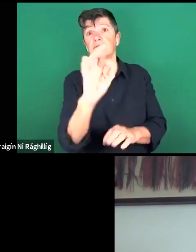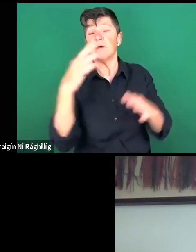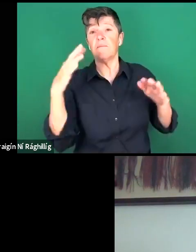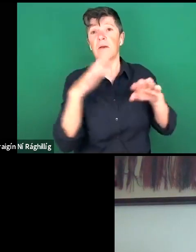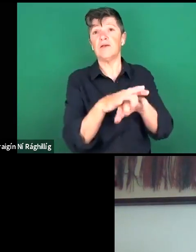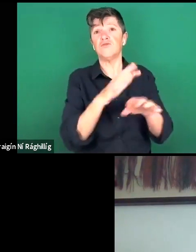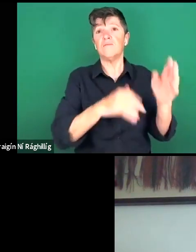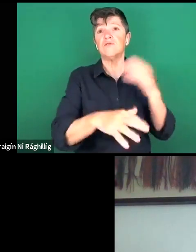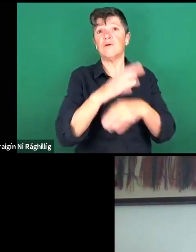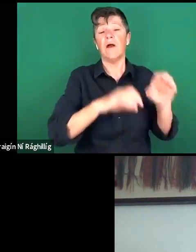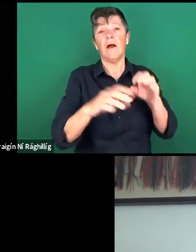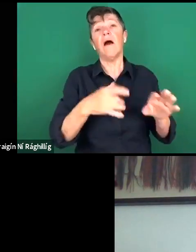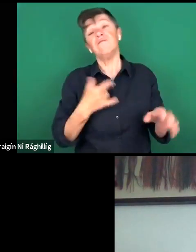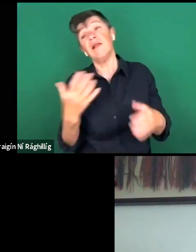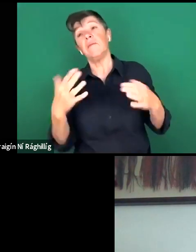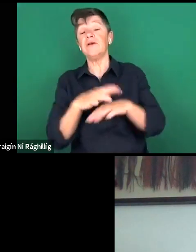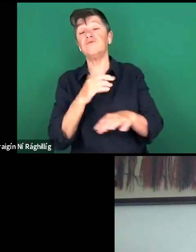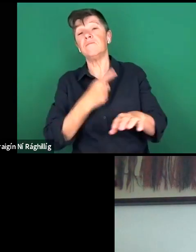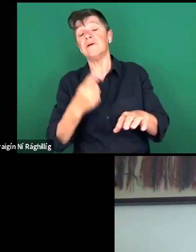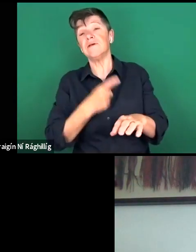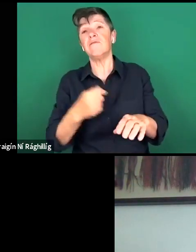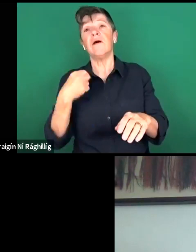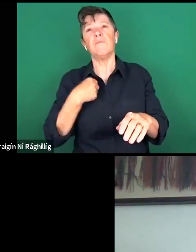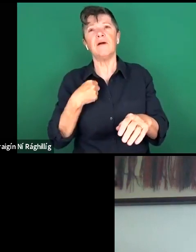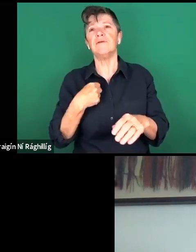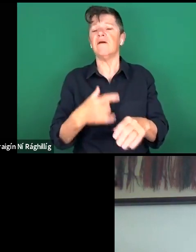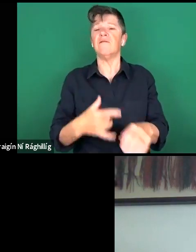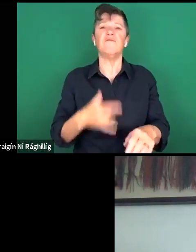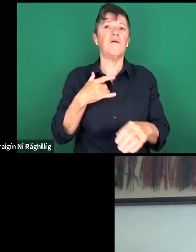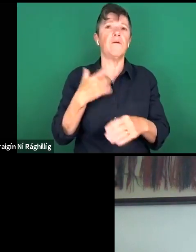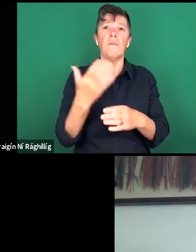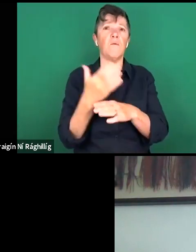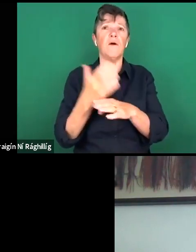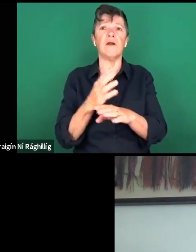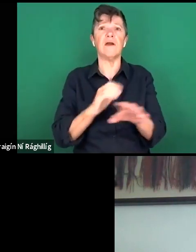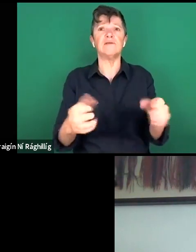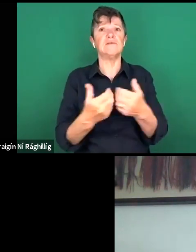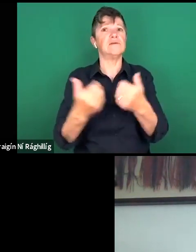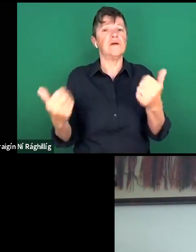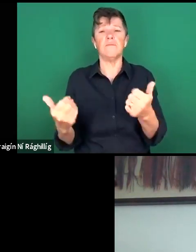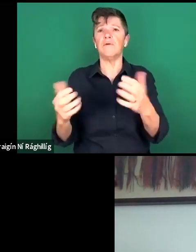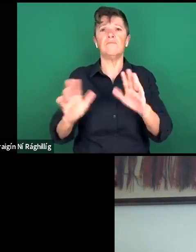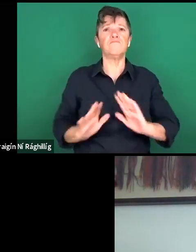g to do that. It's addressing the histories most people acknowledge are central